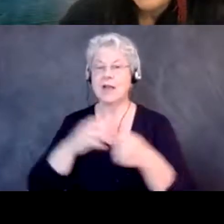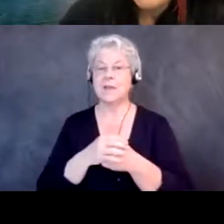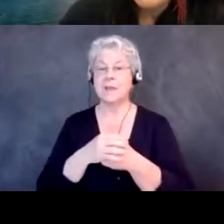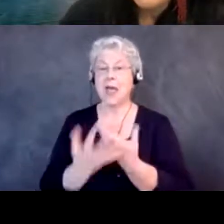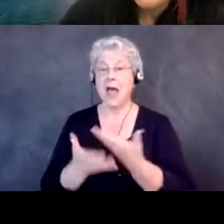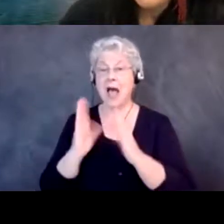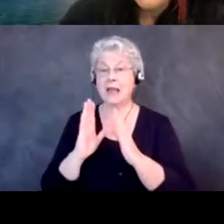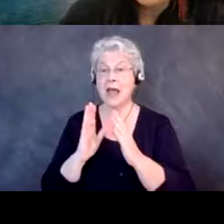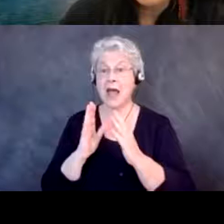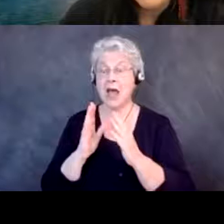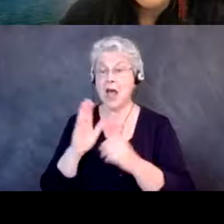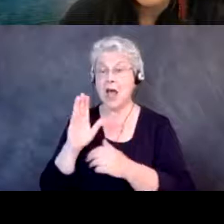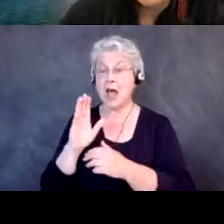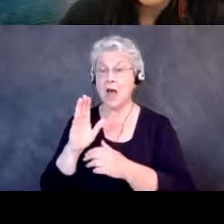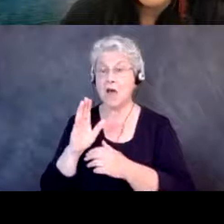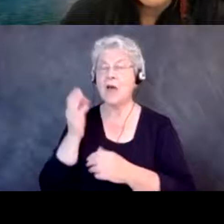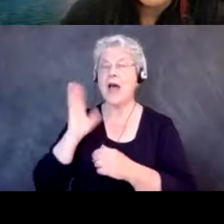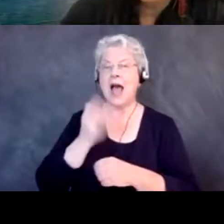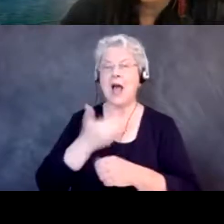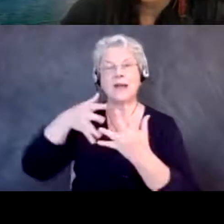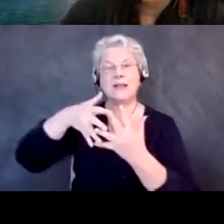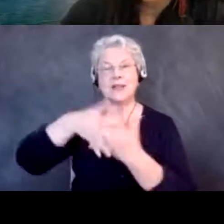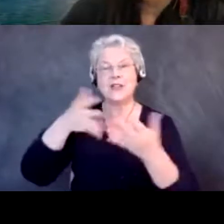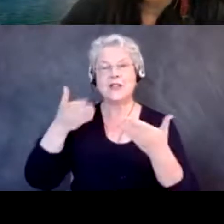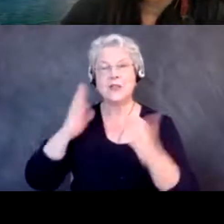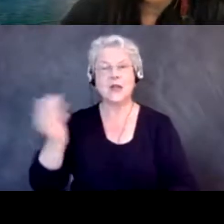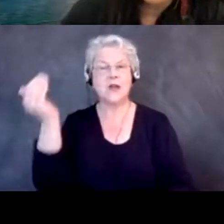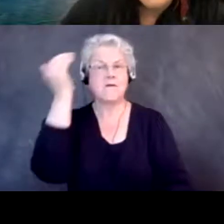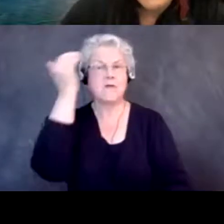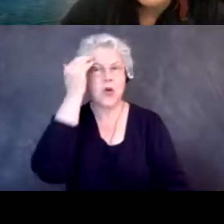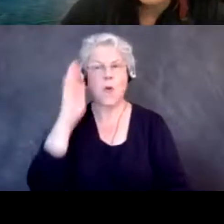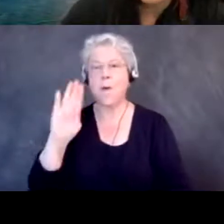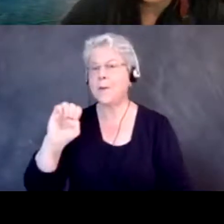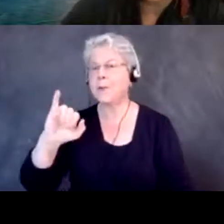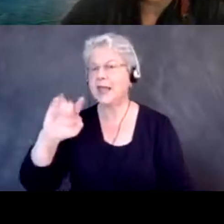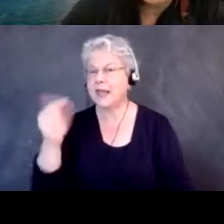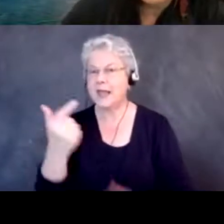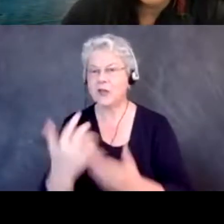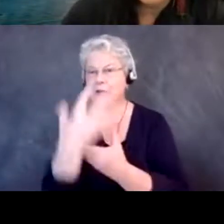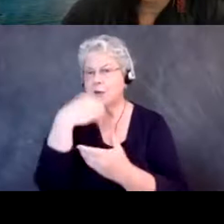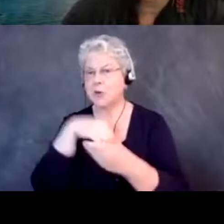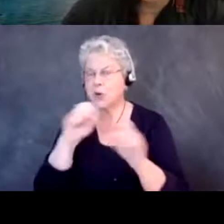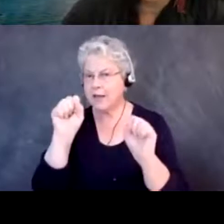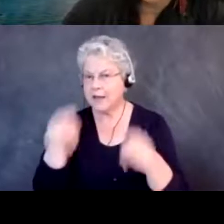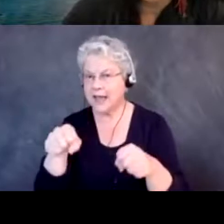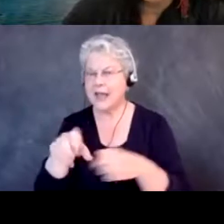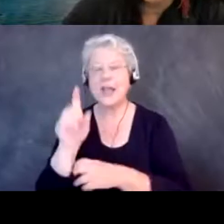our Indigenous ways of knowing and being.” Yes, it can include - it should include chief and council,